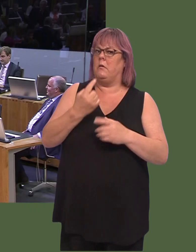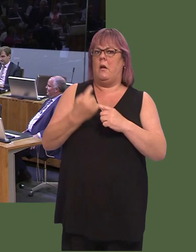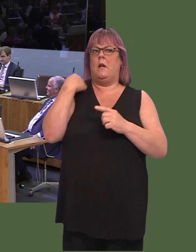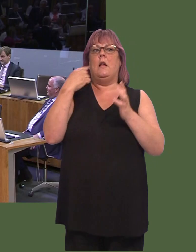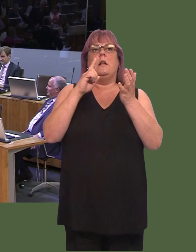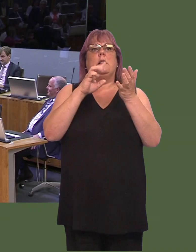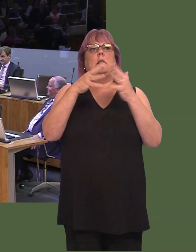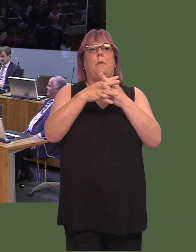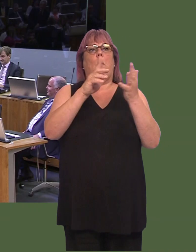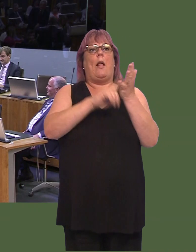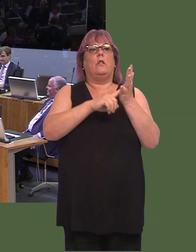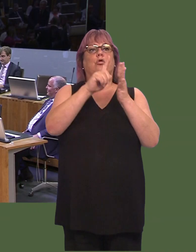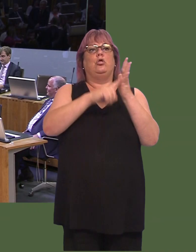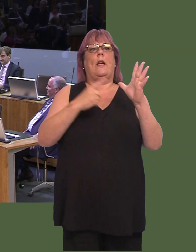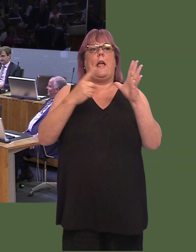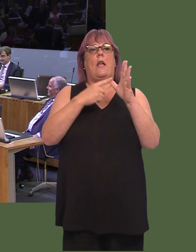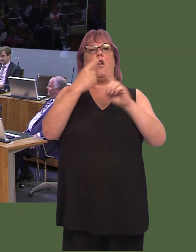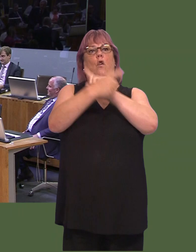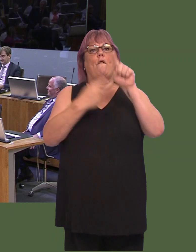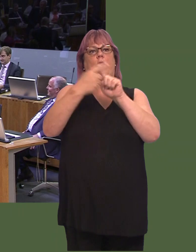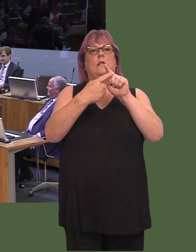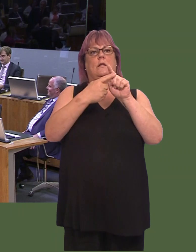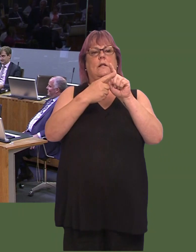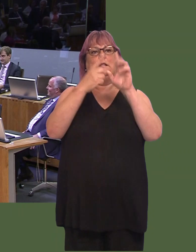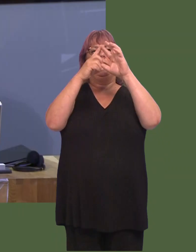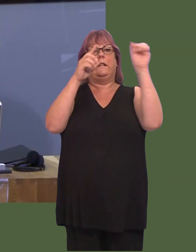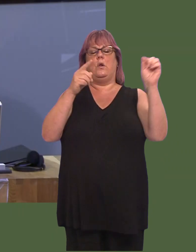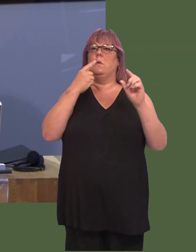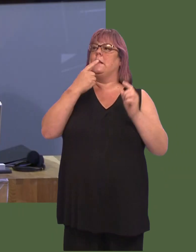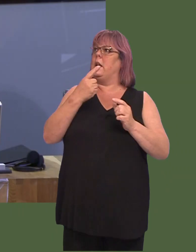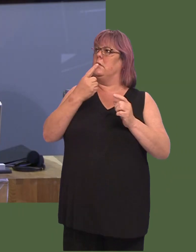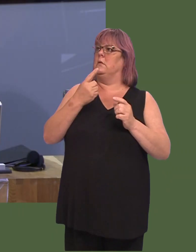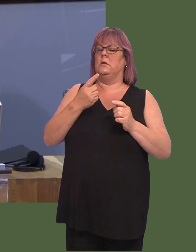Only last week, at the WLGA conference in Llandudno, the Cabinet Secretary for Health